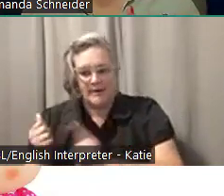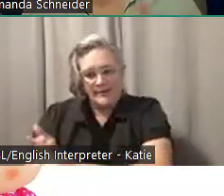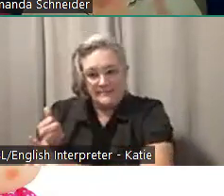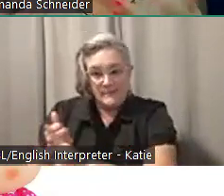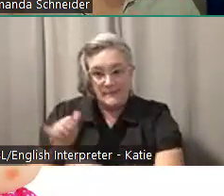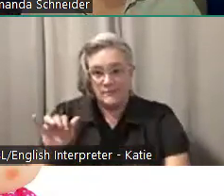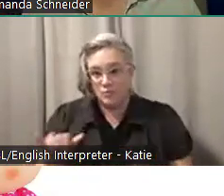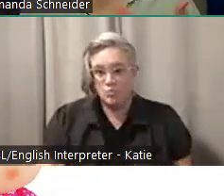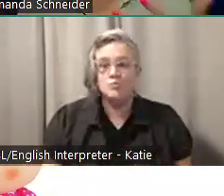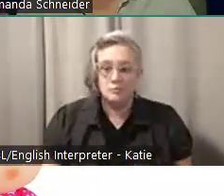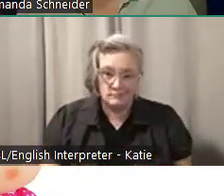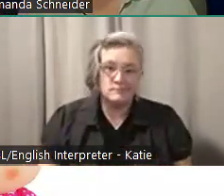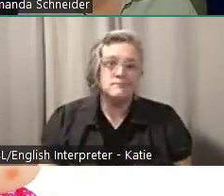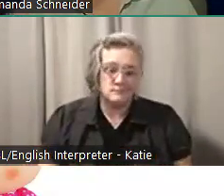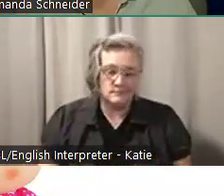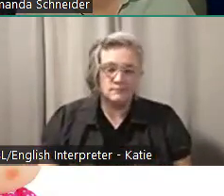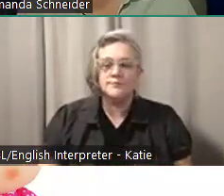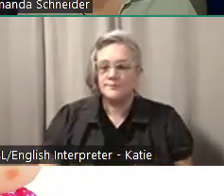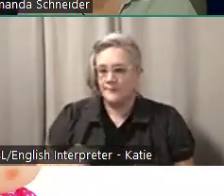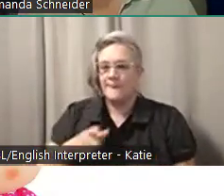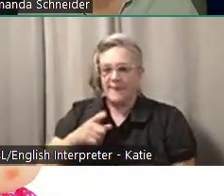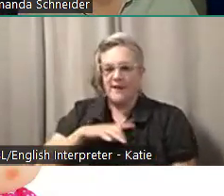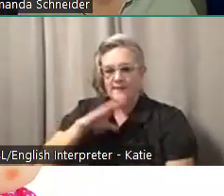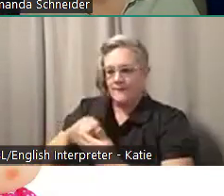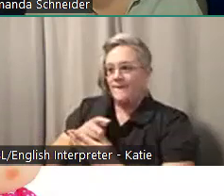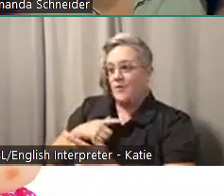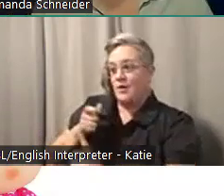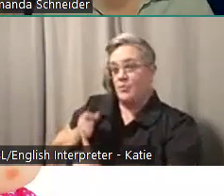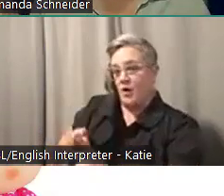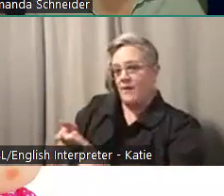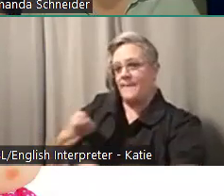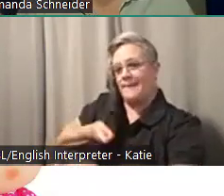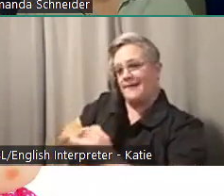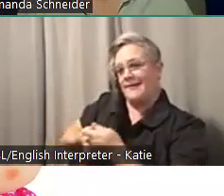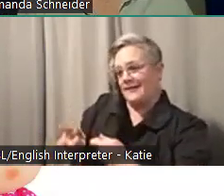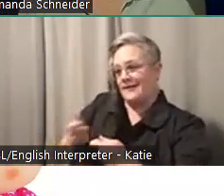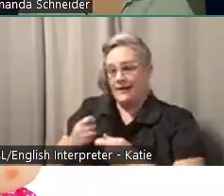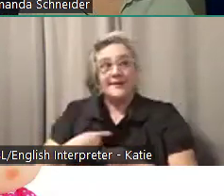And definitely, you are engaging and prompting them as well as they kind of retell the story.